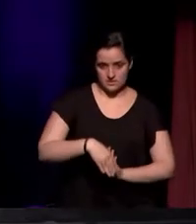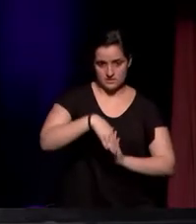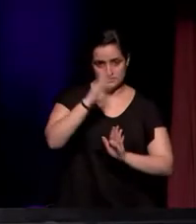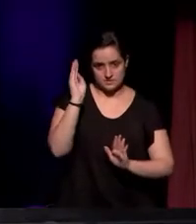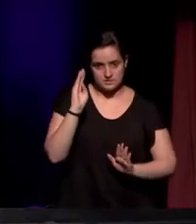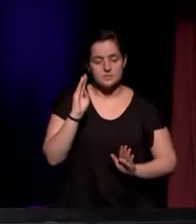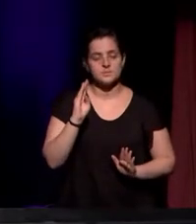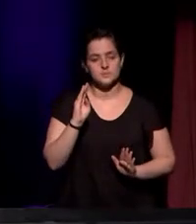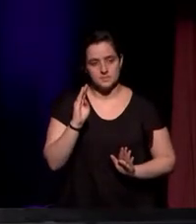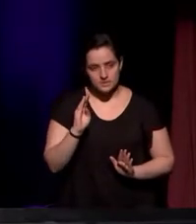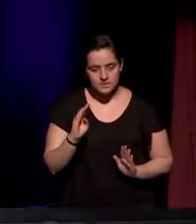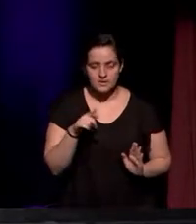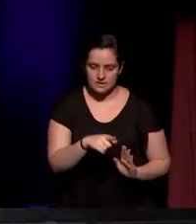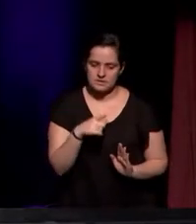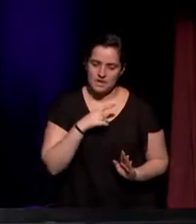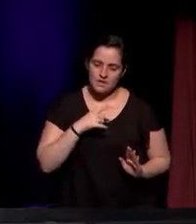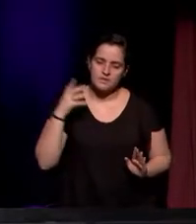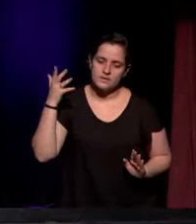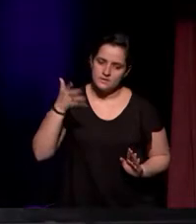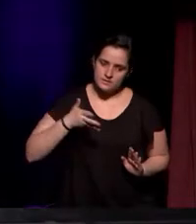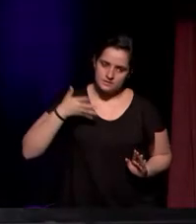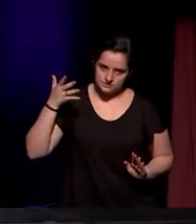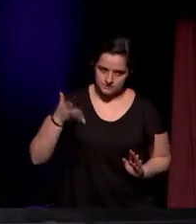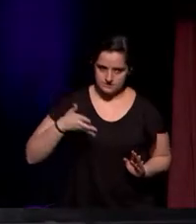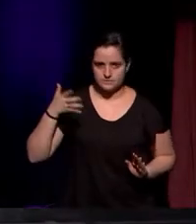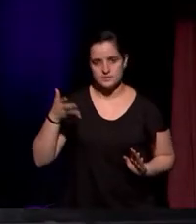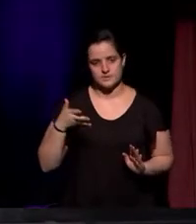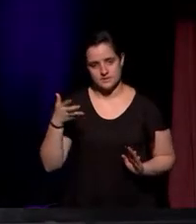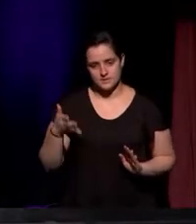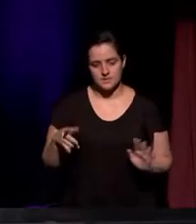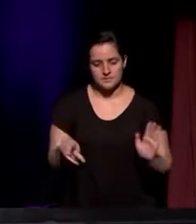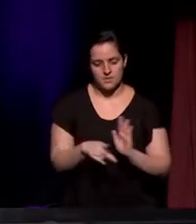they have a moderating character speech,